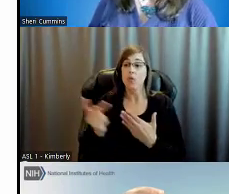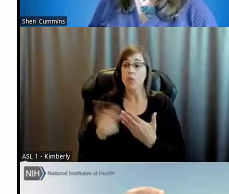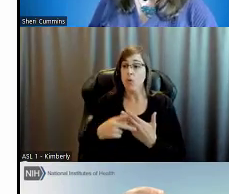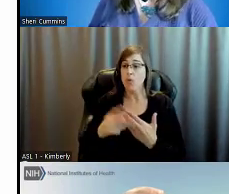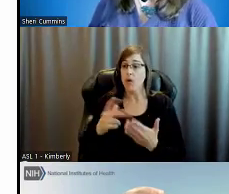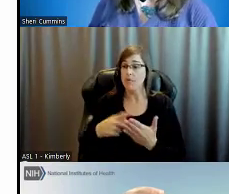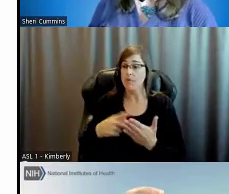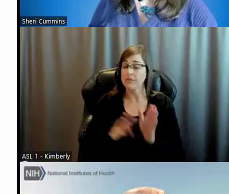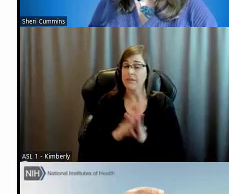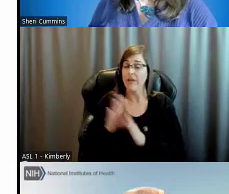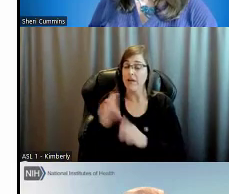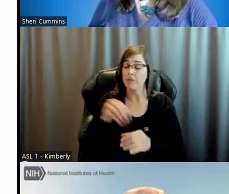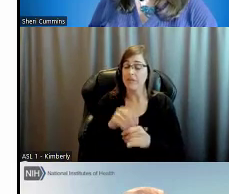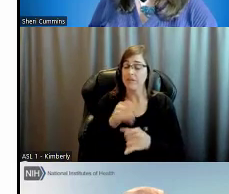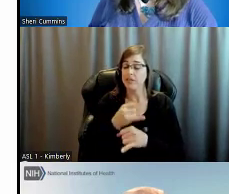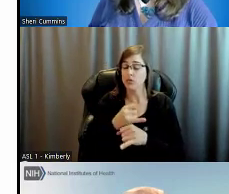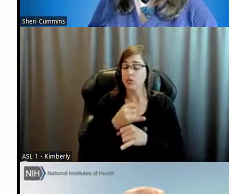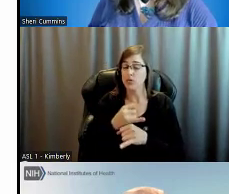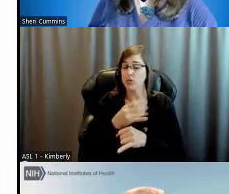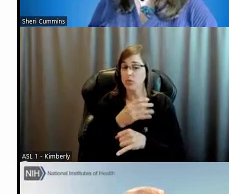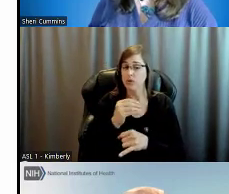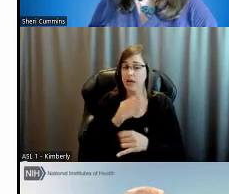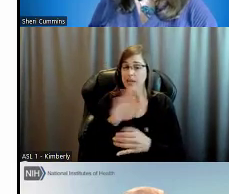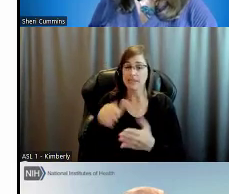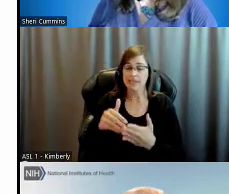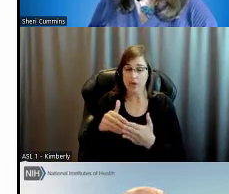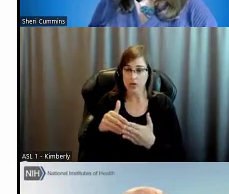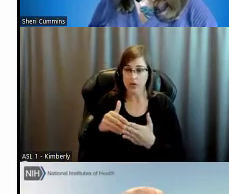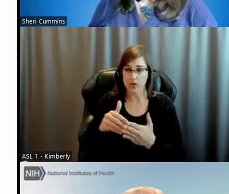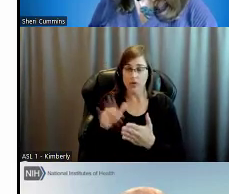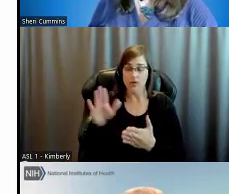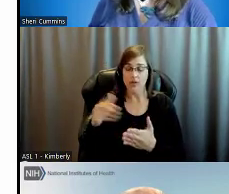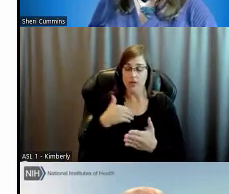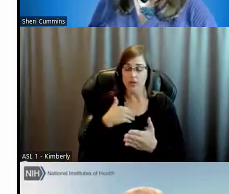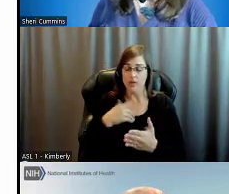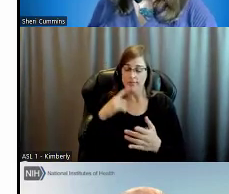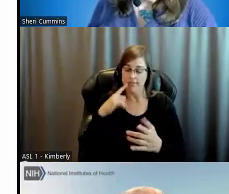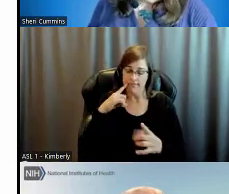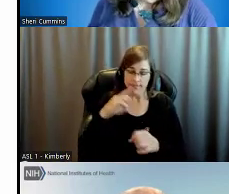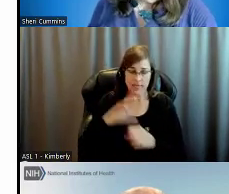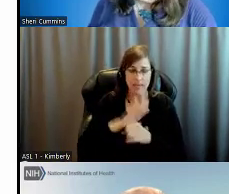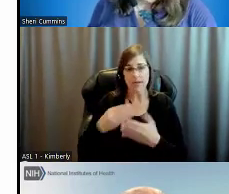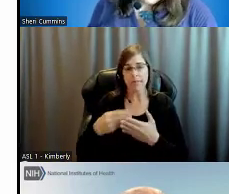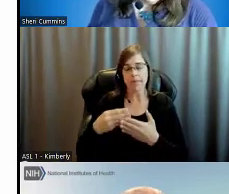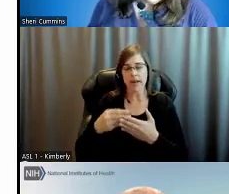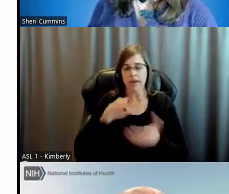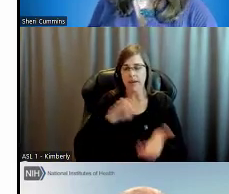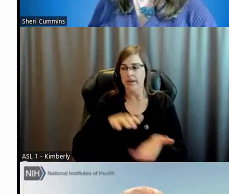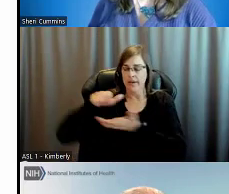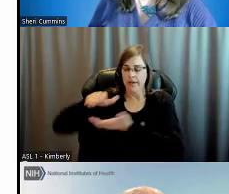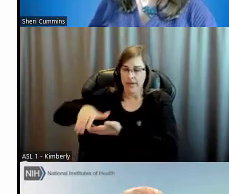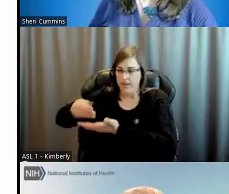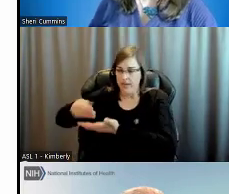within the institutes and centers. They have dedicated money, so set-aside funds for these programs,